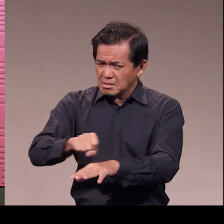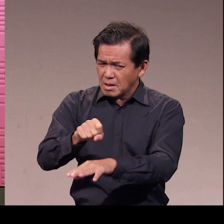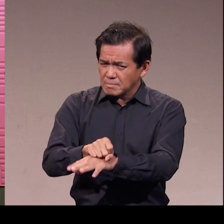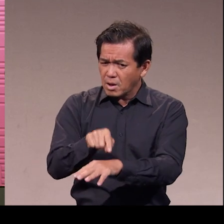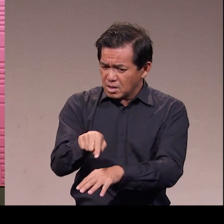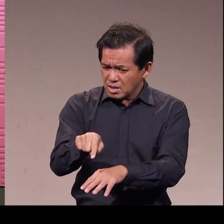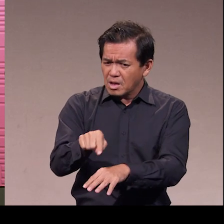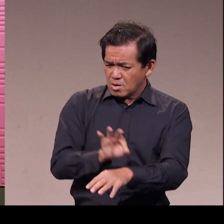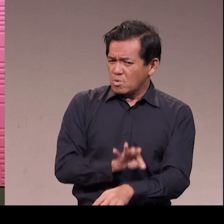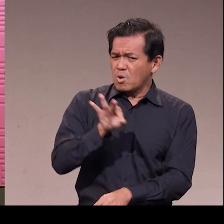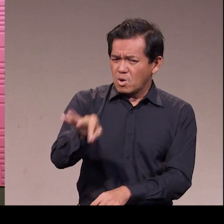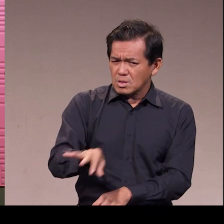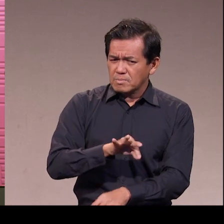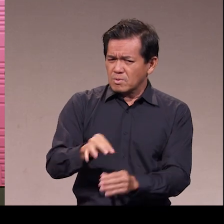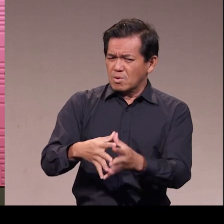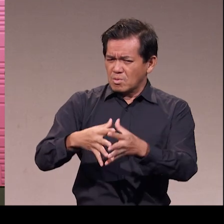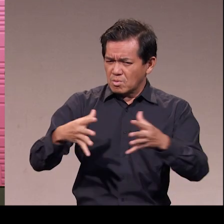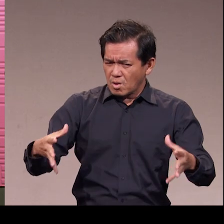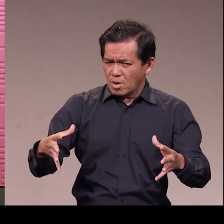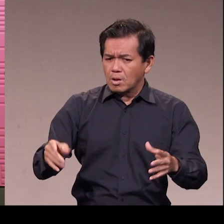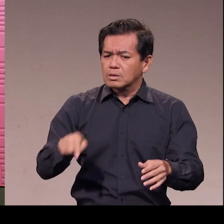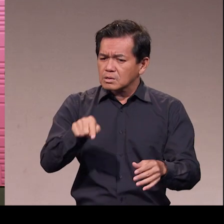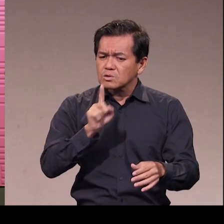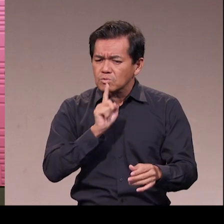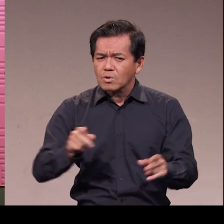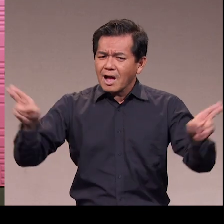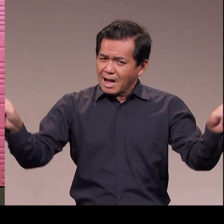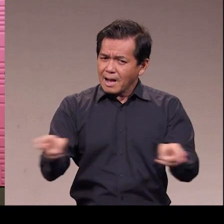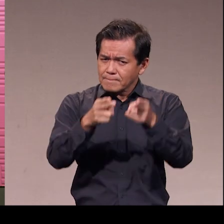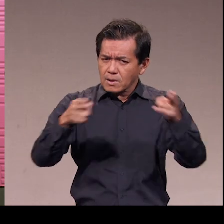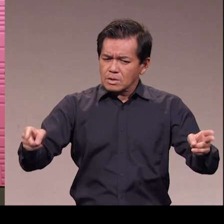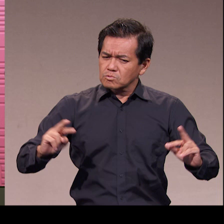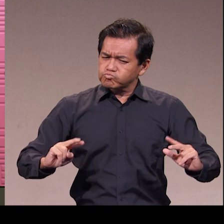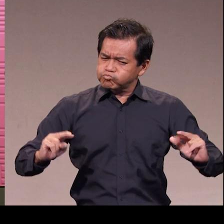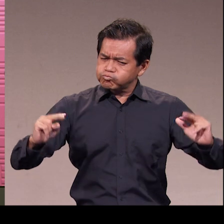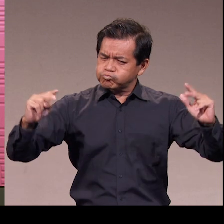nation's harmony and progress. The government appreciates the community